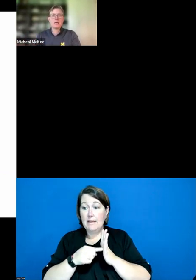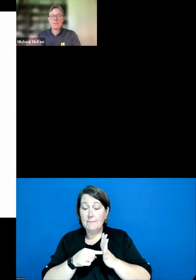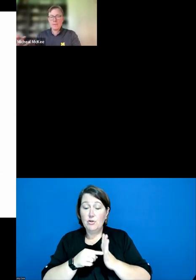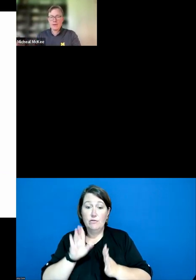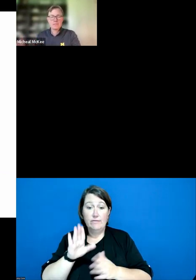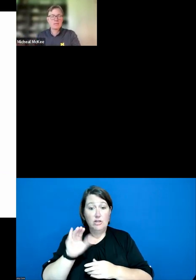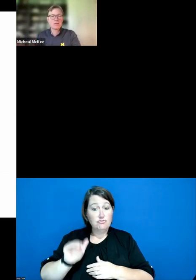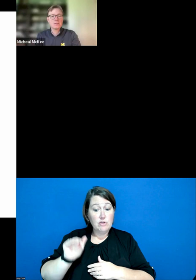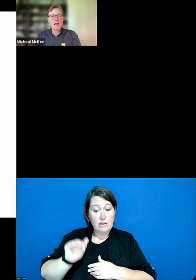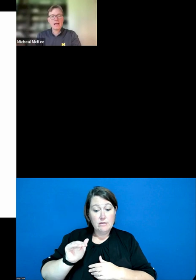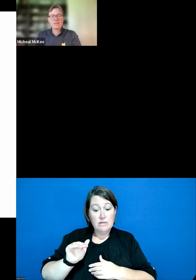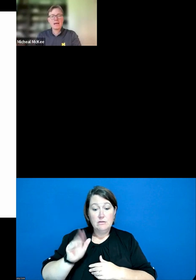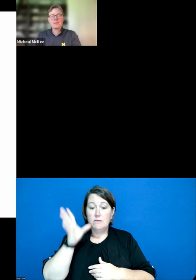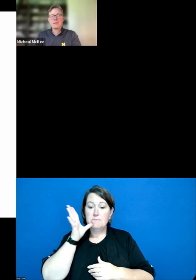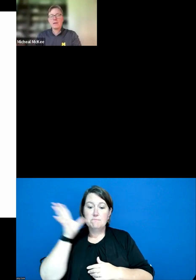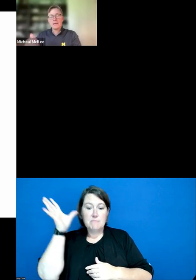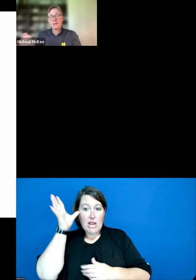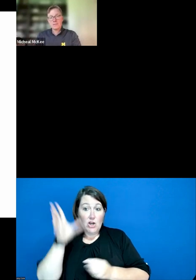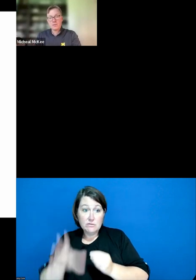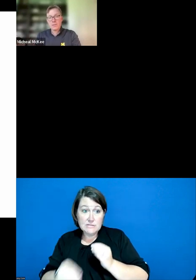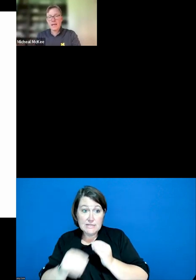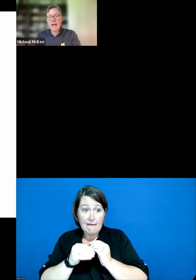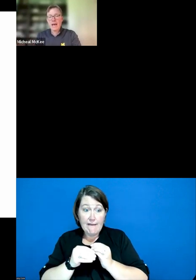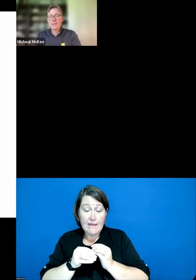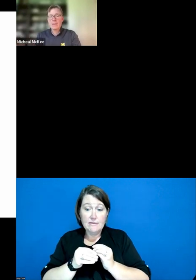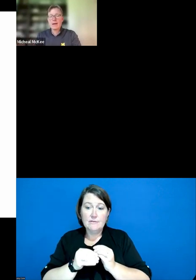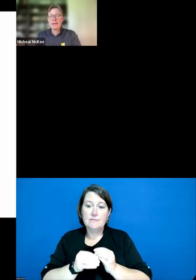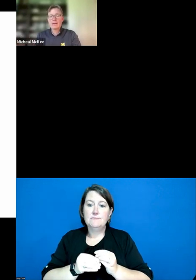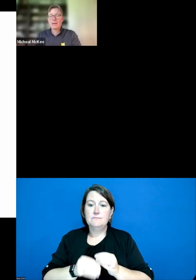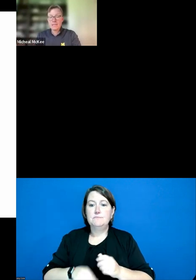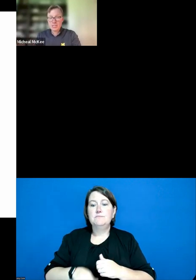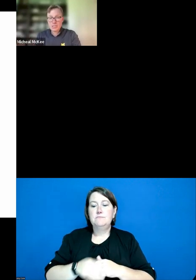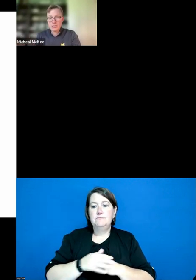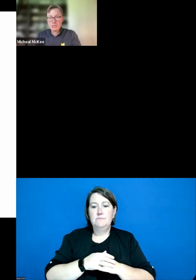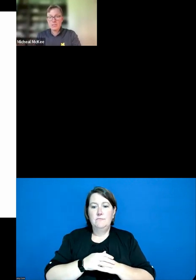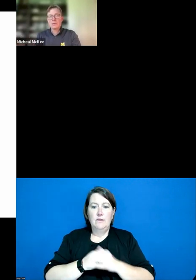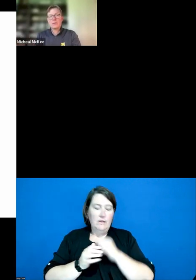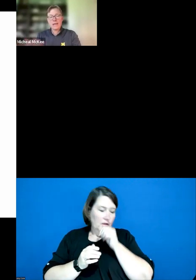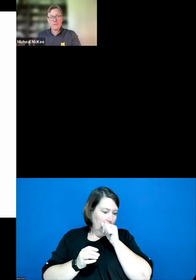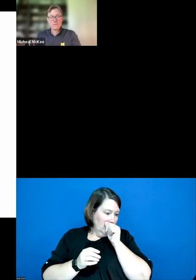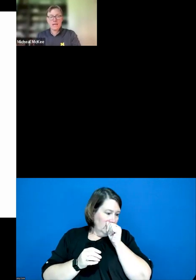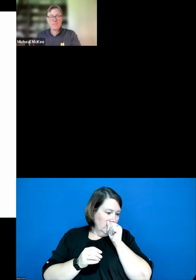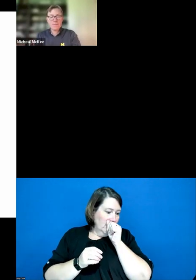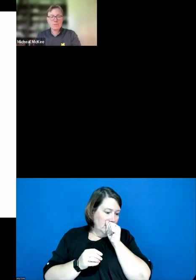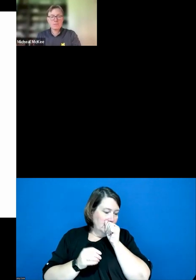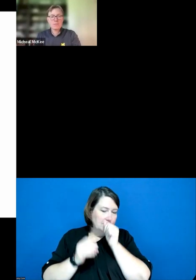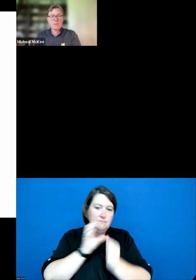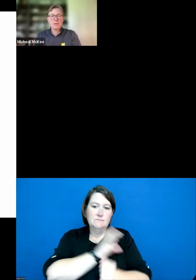parents can also add that. It can also be added by clinicians and their staff members.